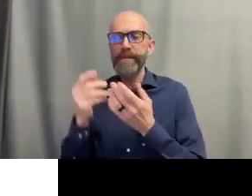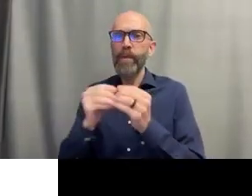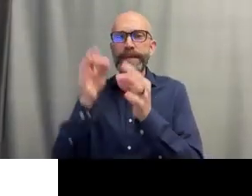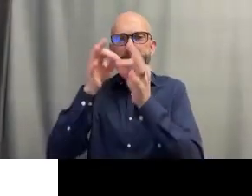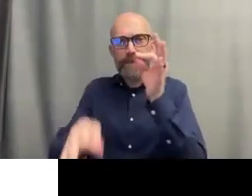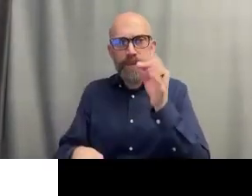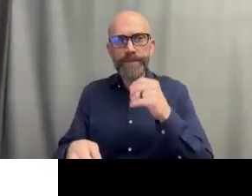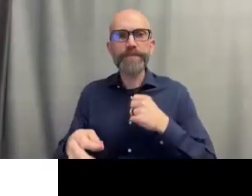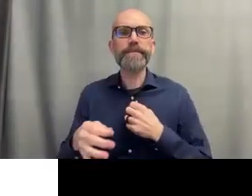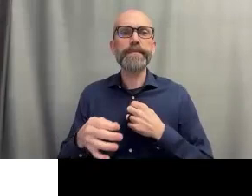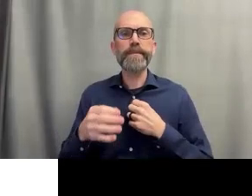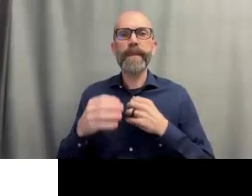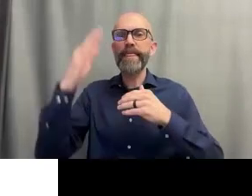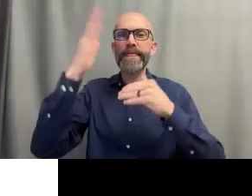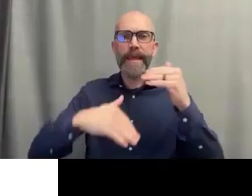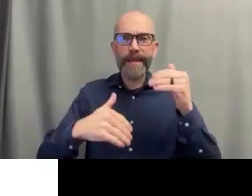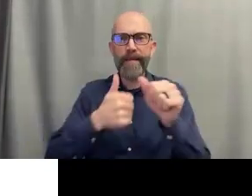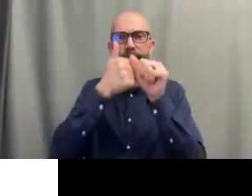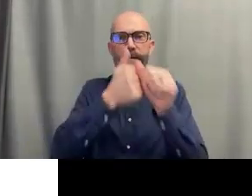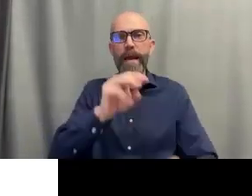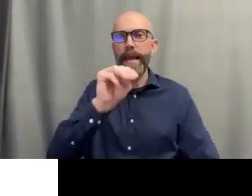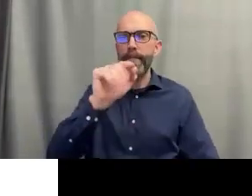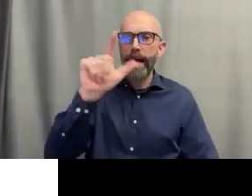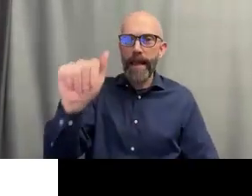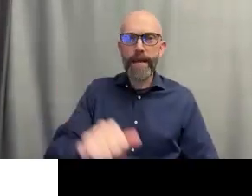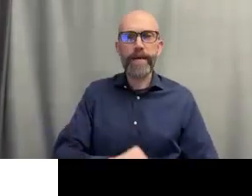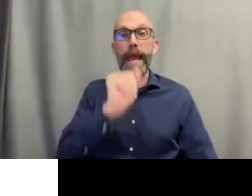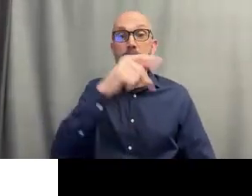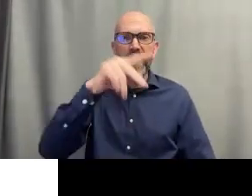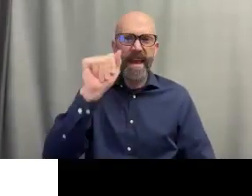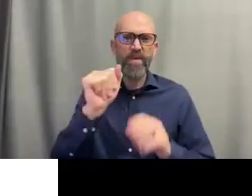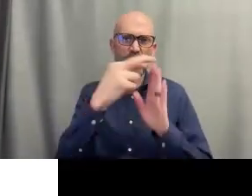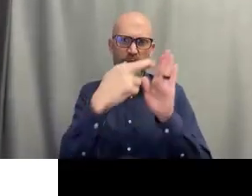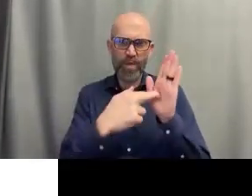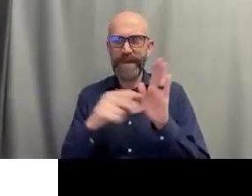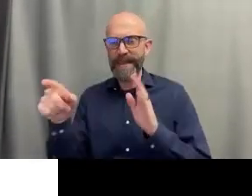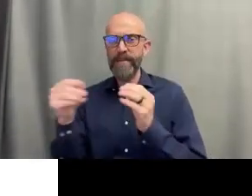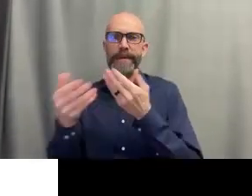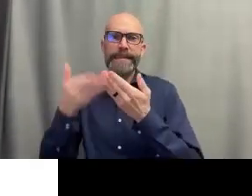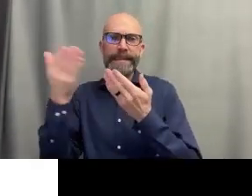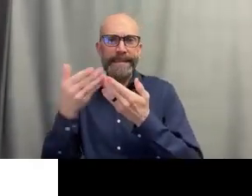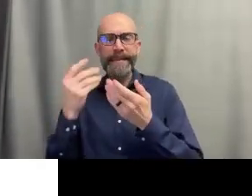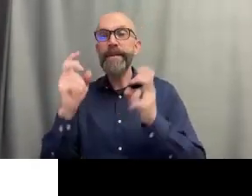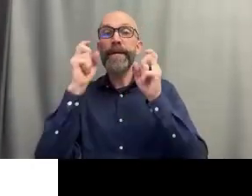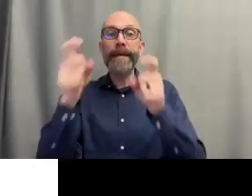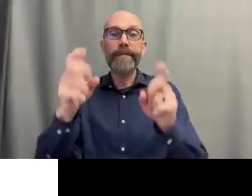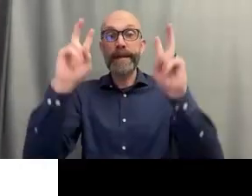than you know, following MLA and APA rules. Really, you just want to make sure that you give the title, the author,